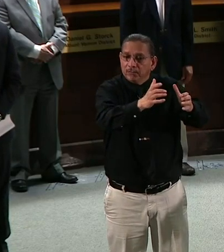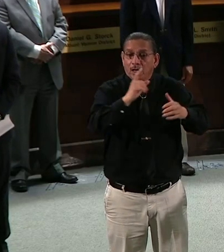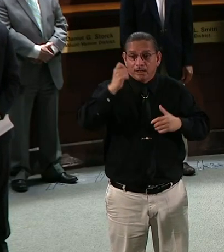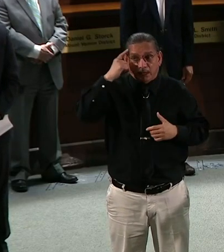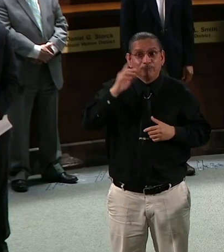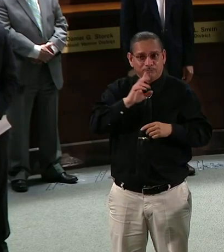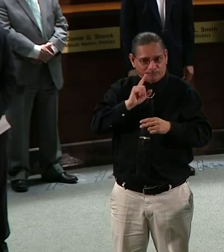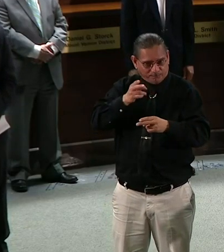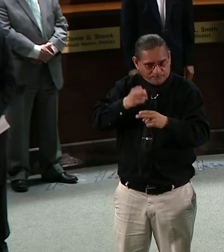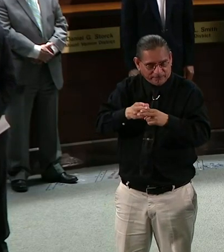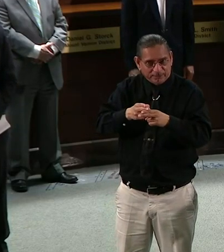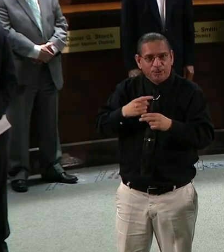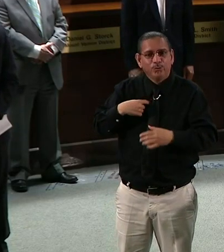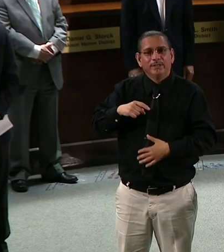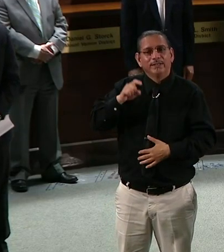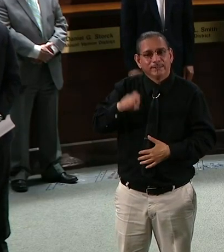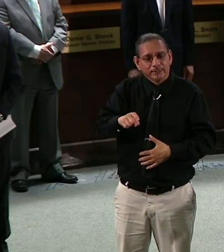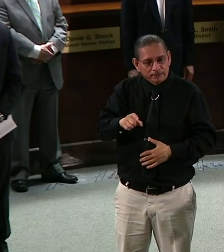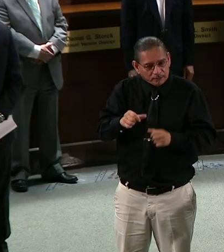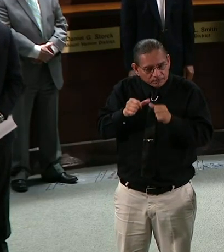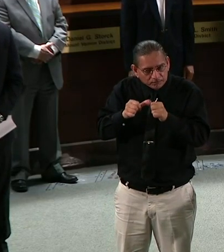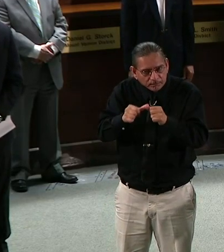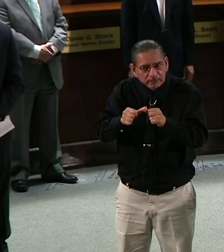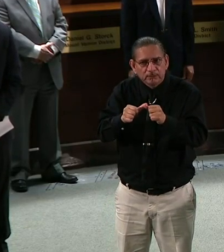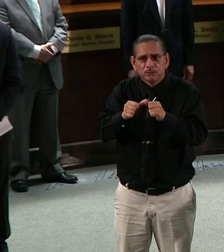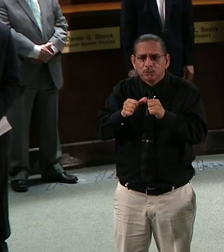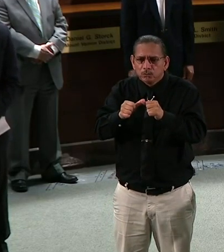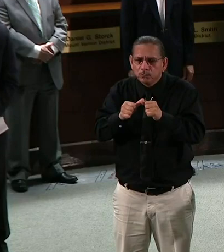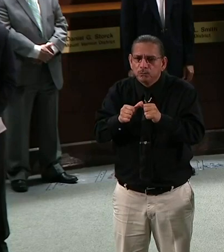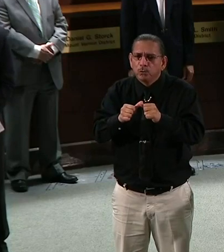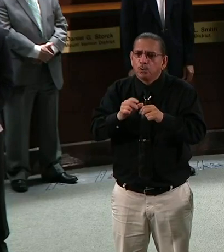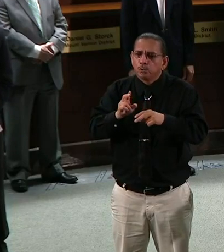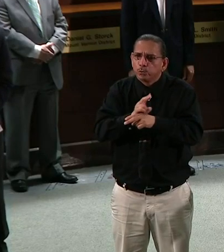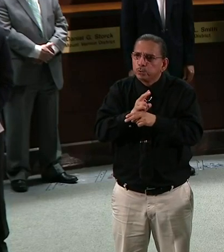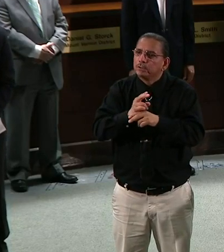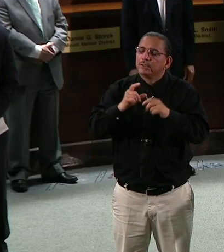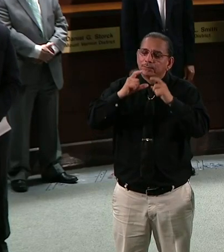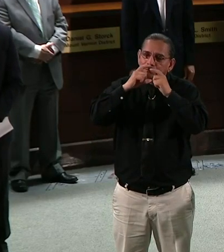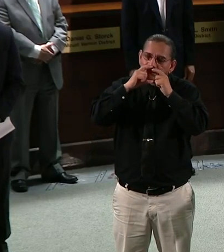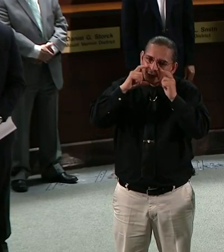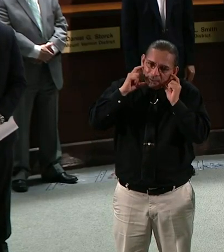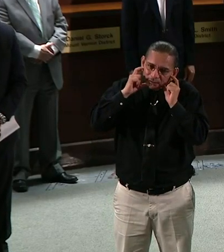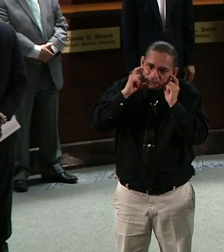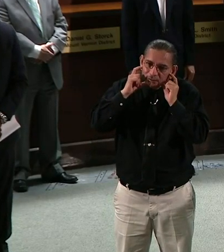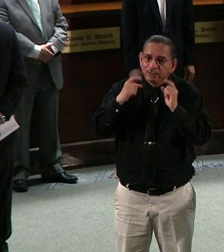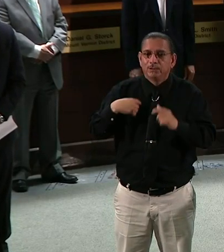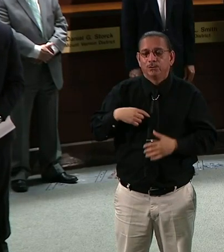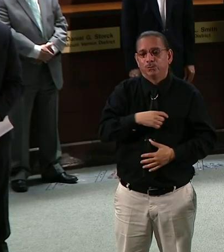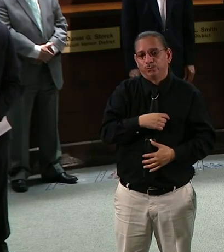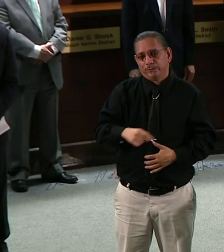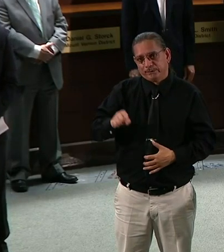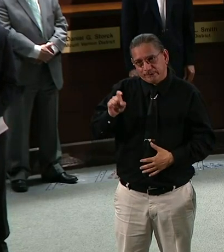ESPECIALLY STILL. HE QUEMADO